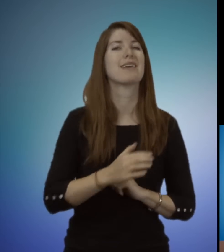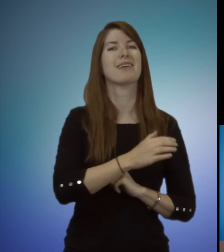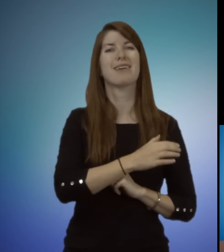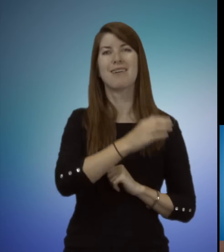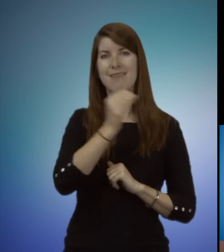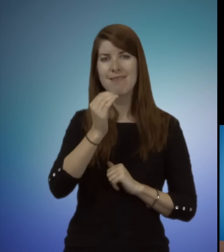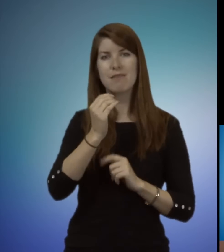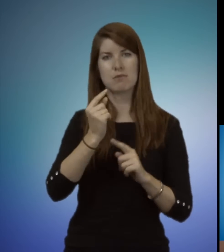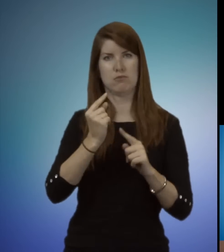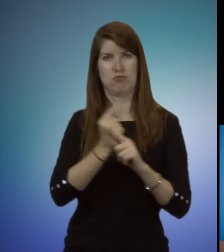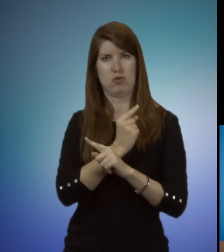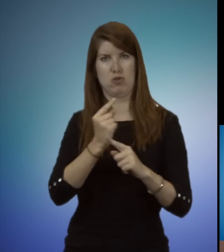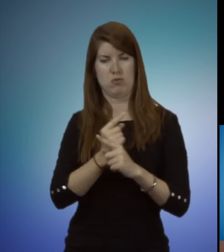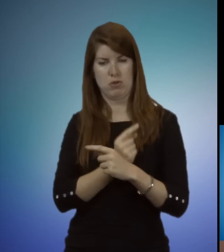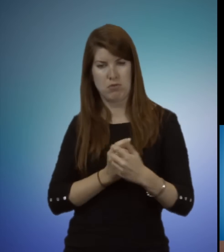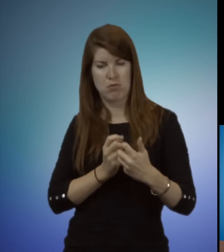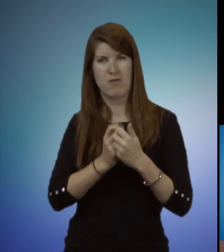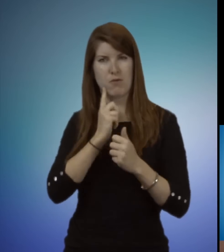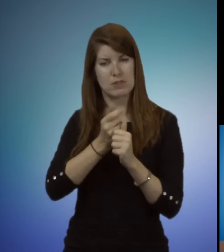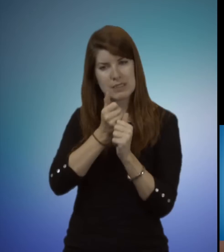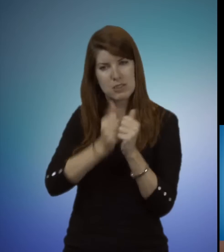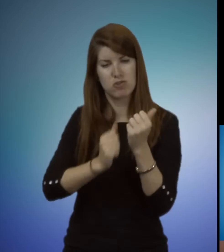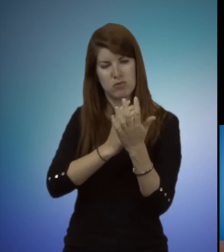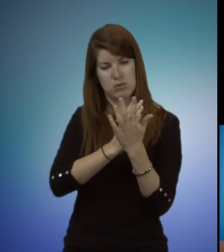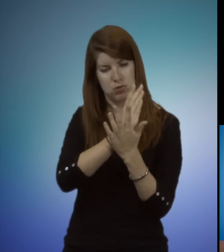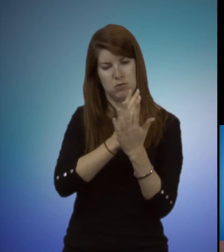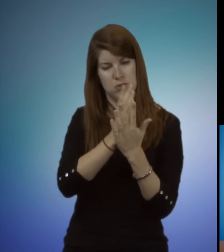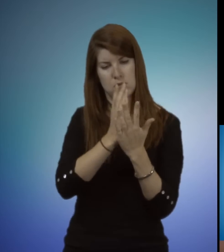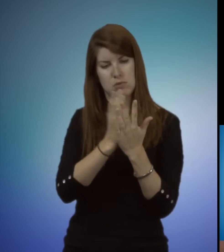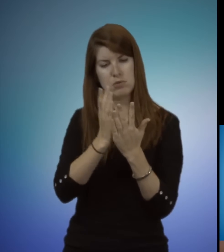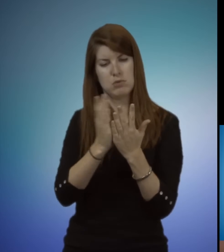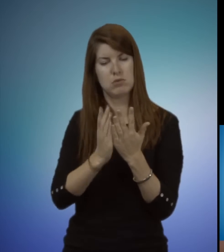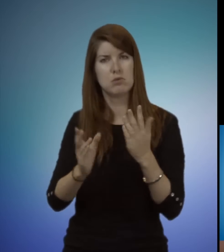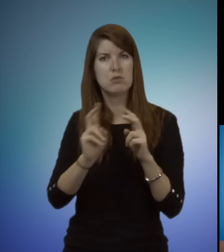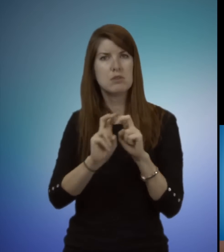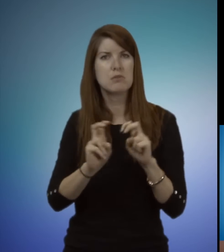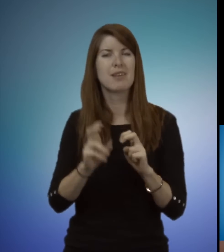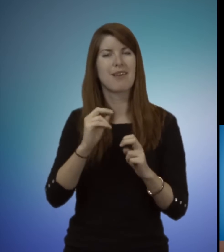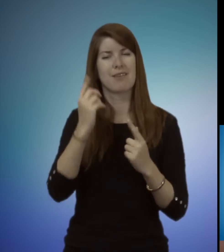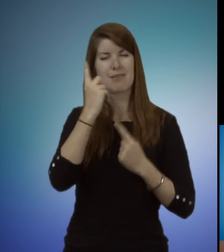and they must be appropriate for each area that's being assessed and consider